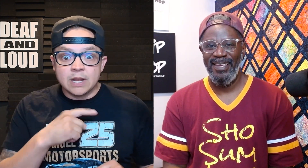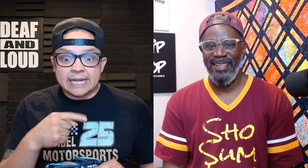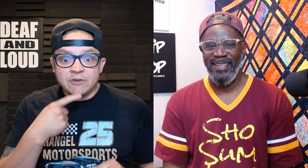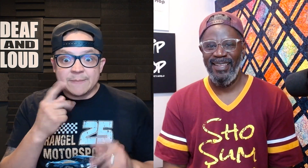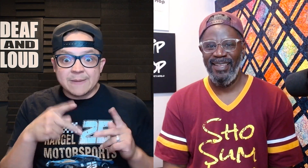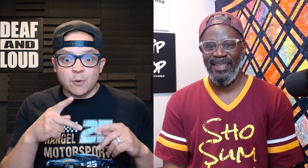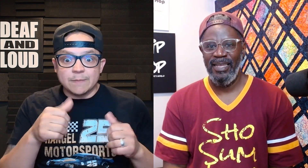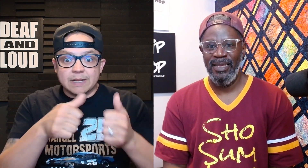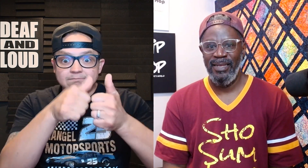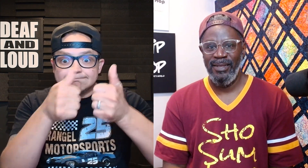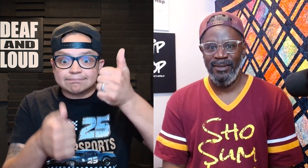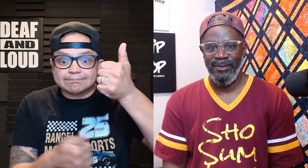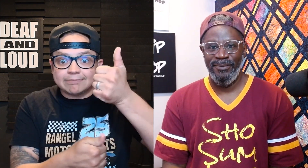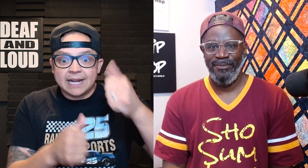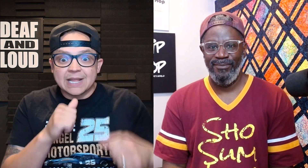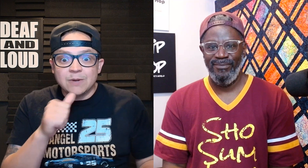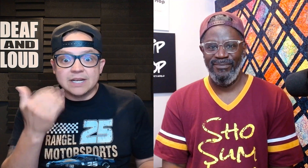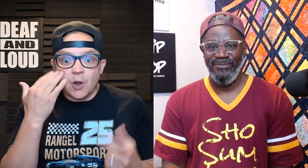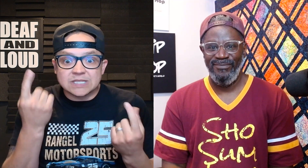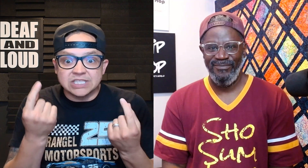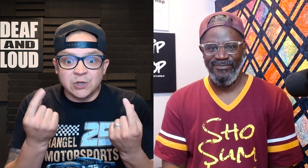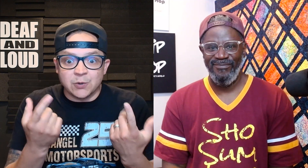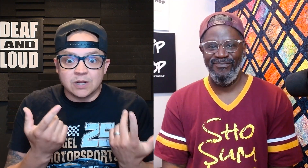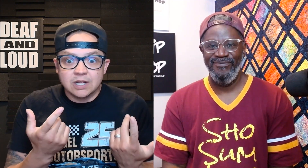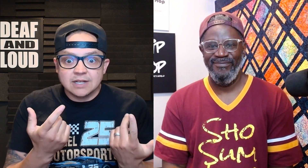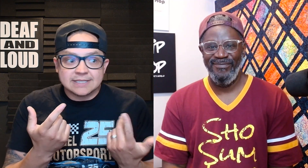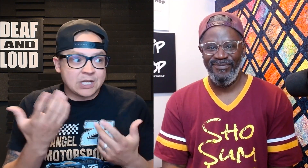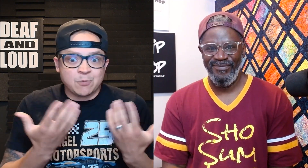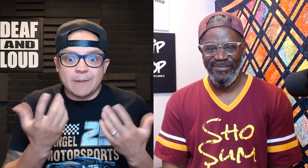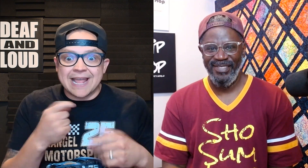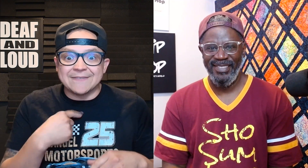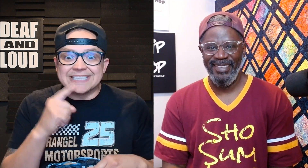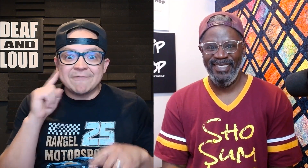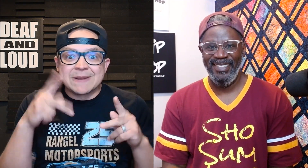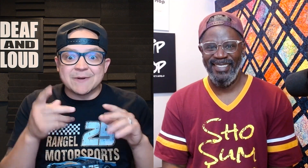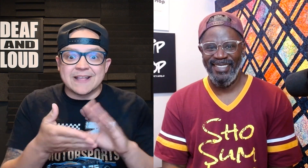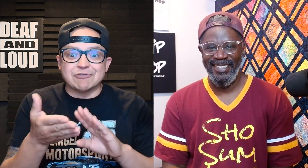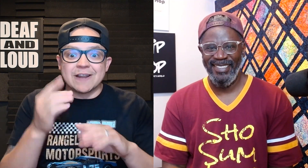Hearing people would be totally unequipped, they wouldn't know what to do. It's like, you'd probably have Deaf people, like, running